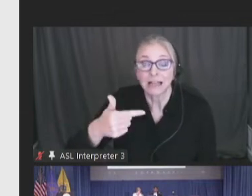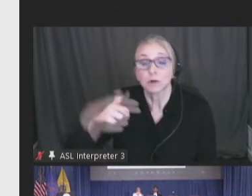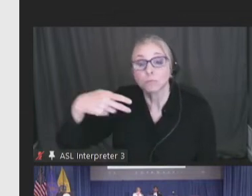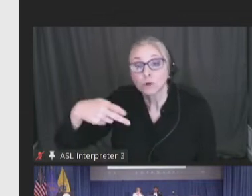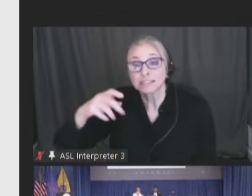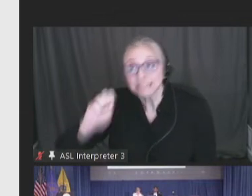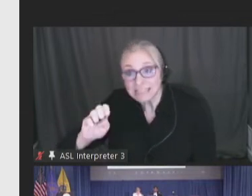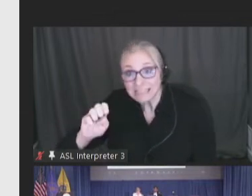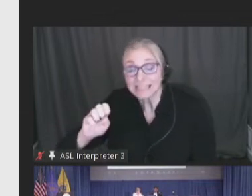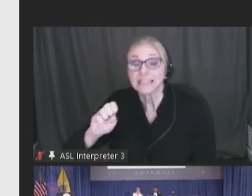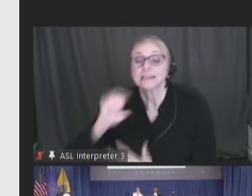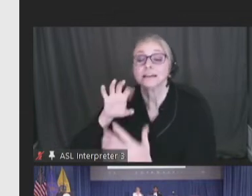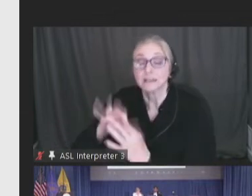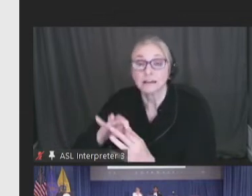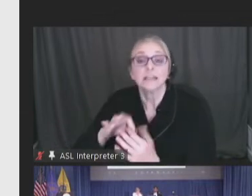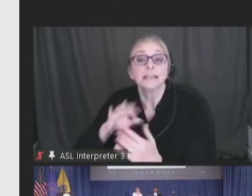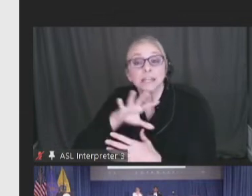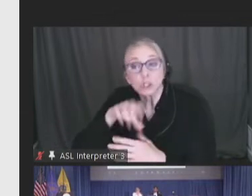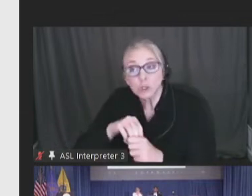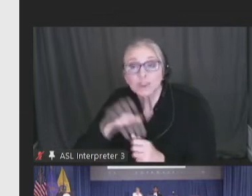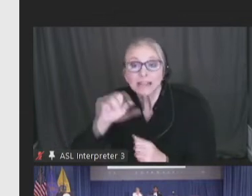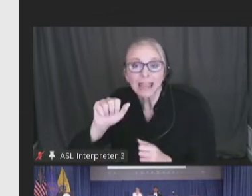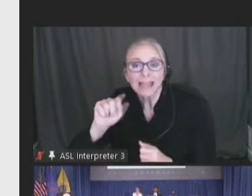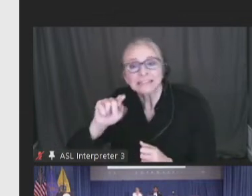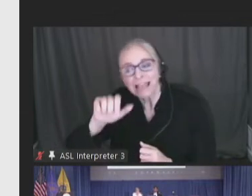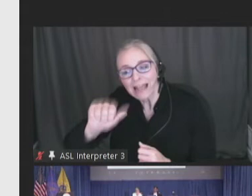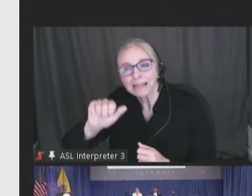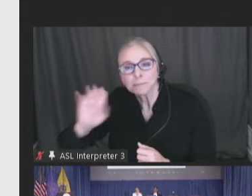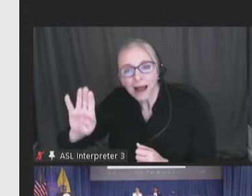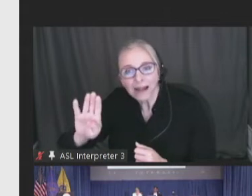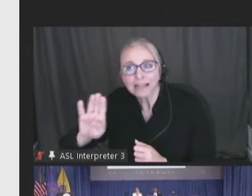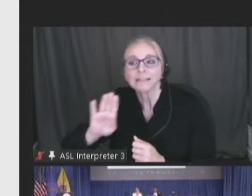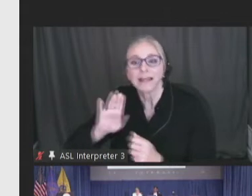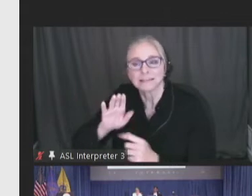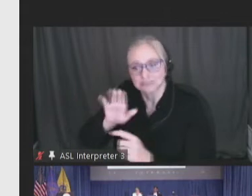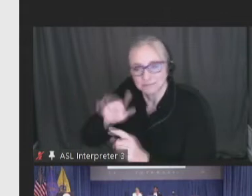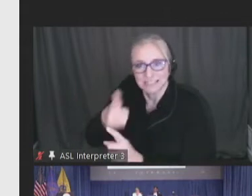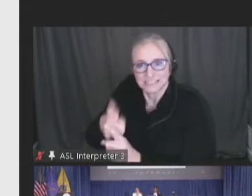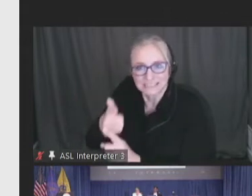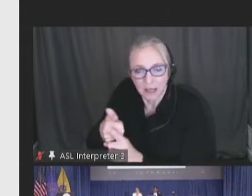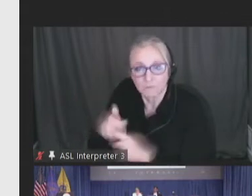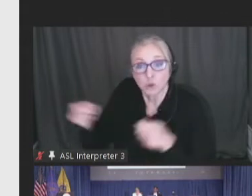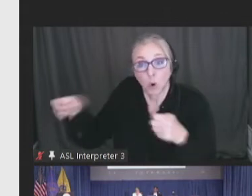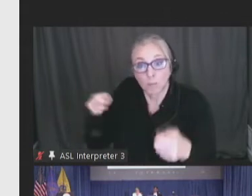antibody, including an antibody that's binding by Fab [spelled phonetically] domain to an antigen,